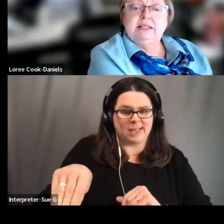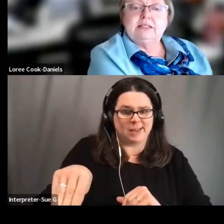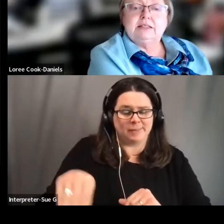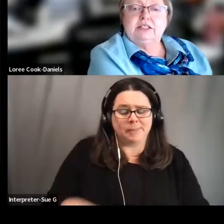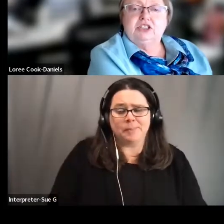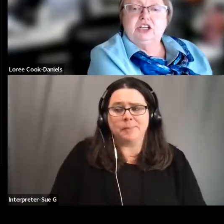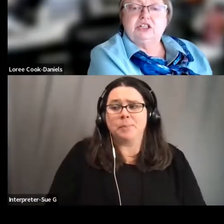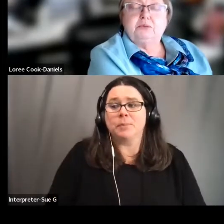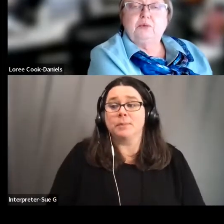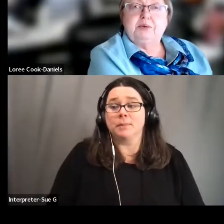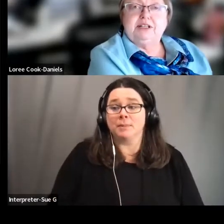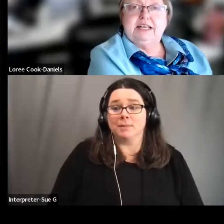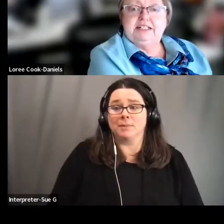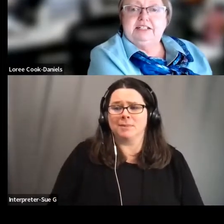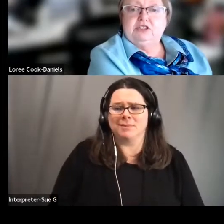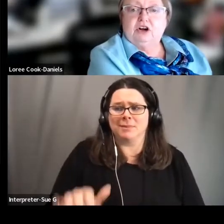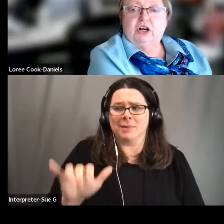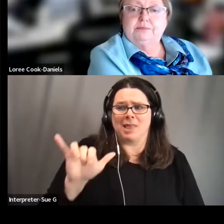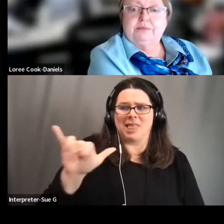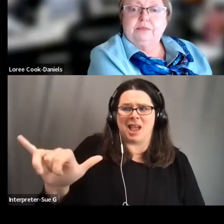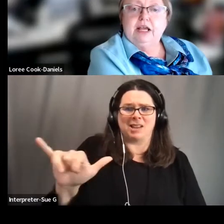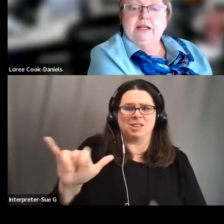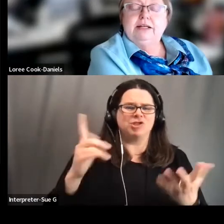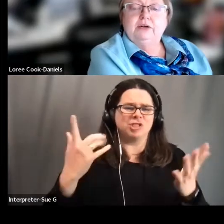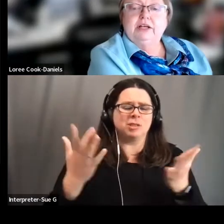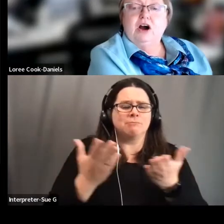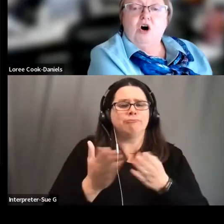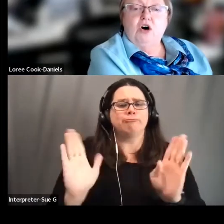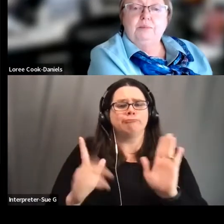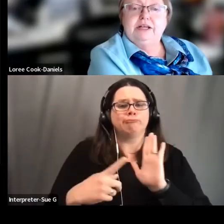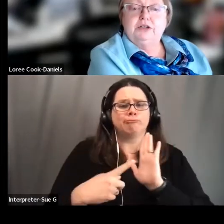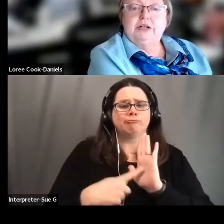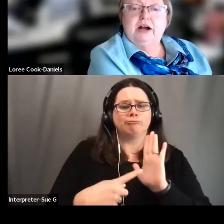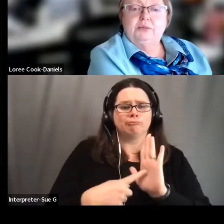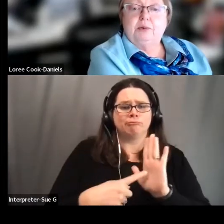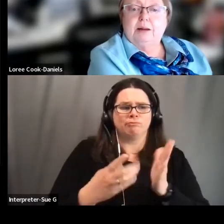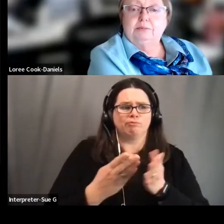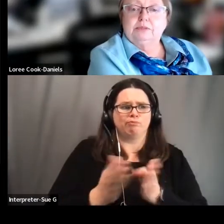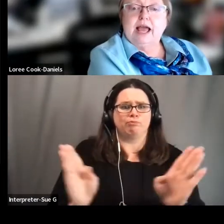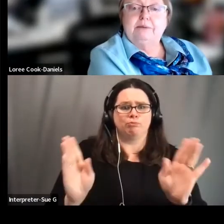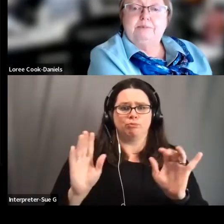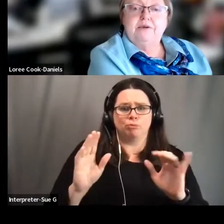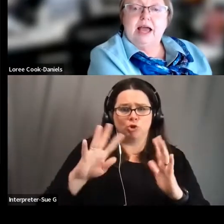This is just a representative chart. Nearly all measured health problems